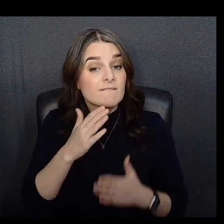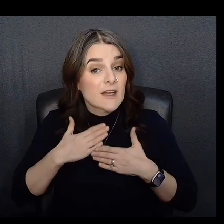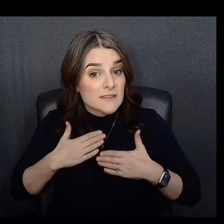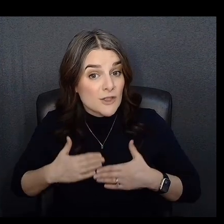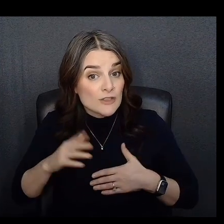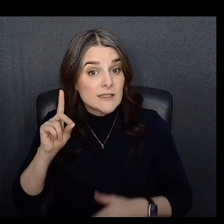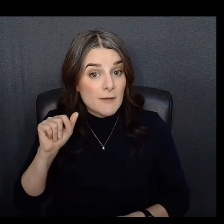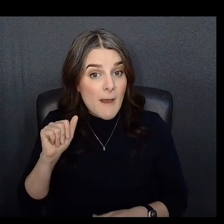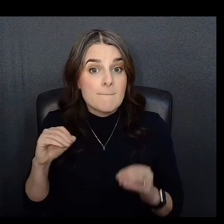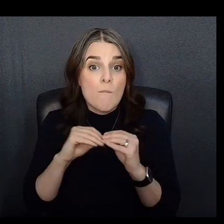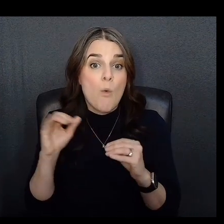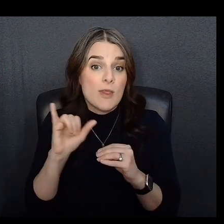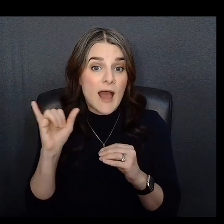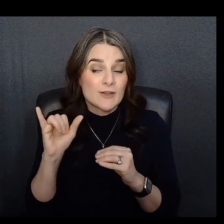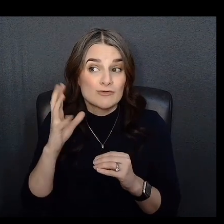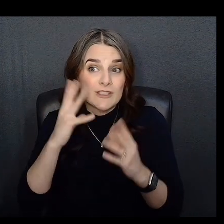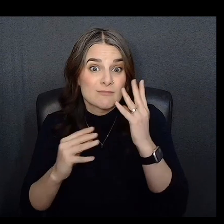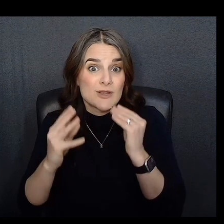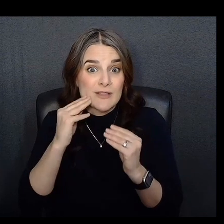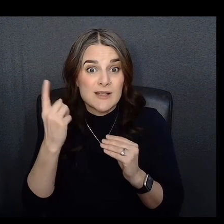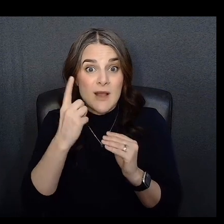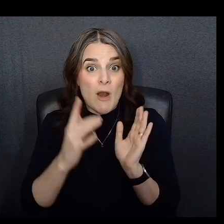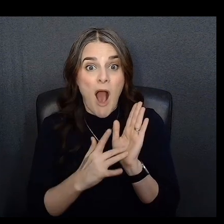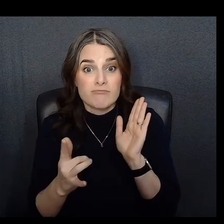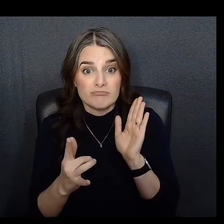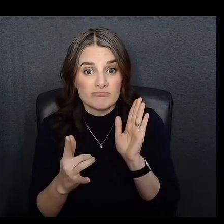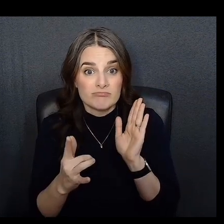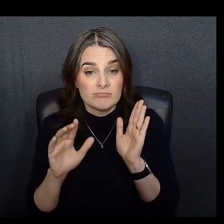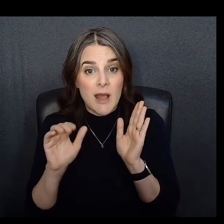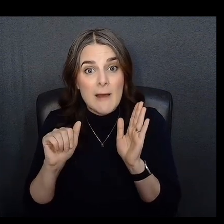are more likely to experience abuse than non-disabled peers.